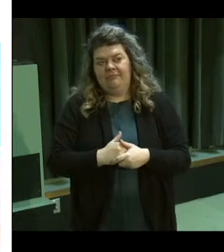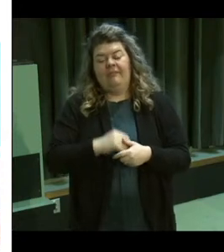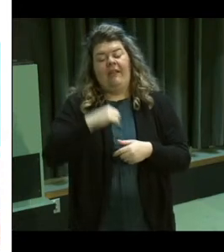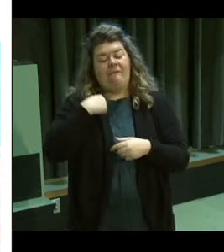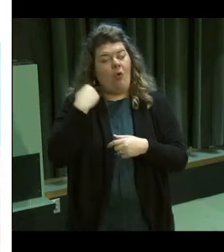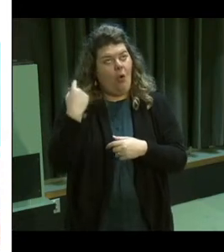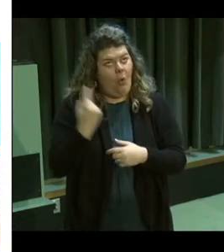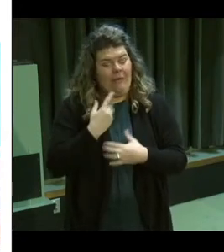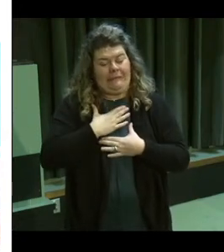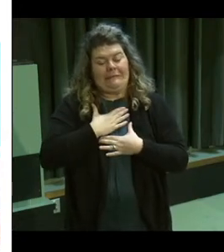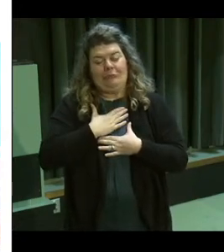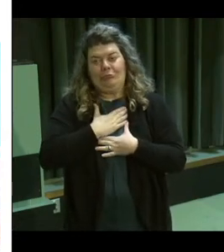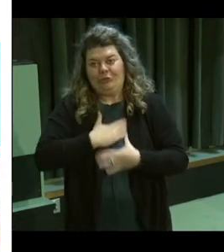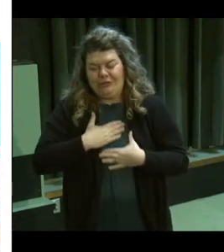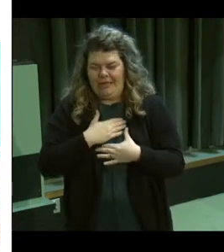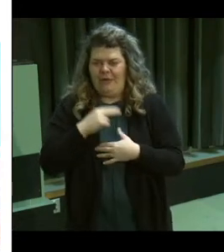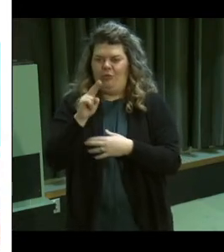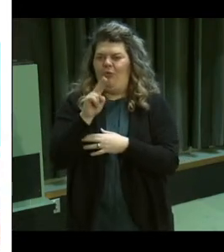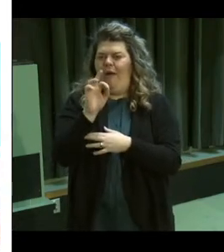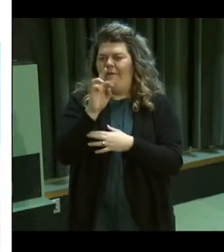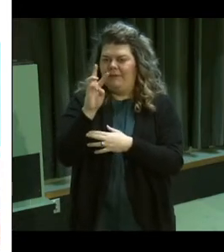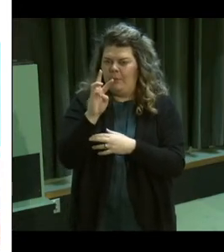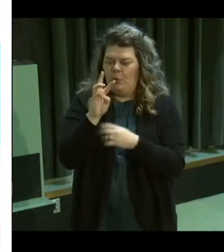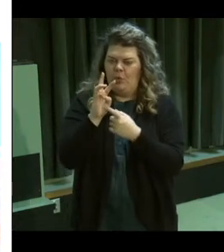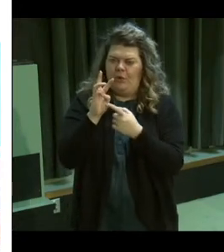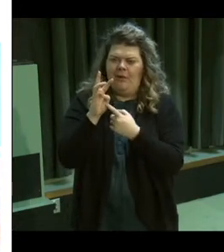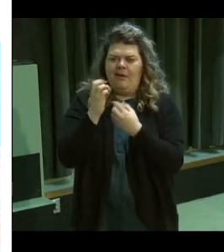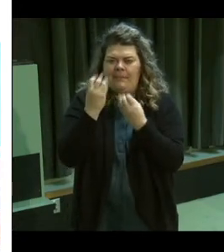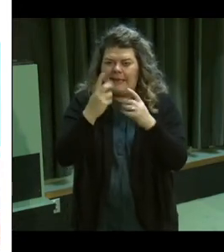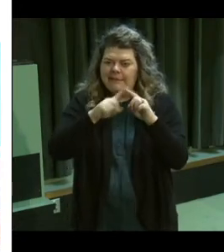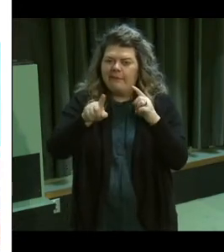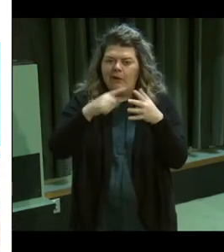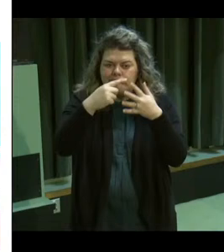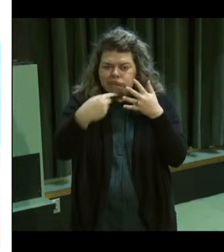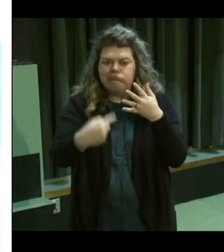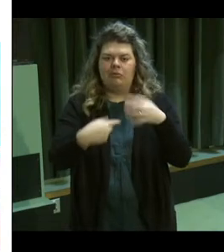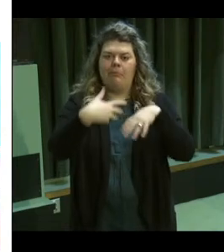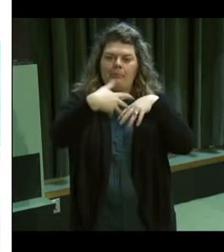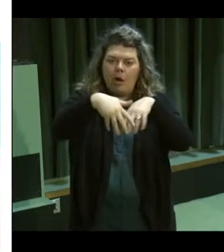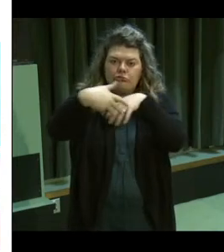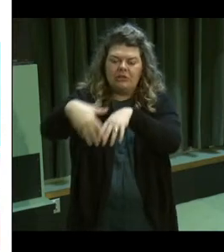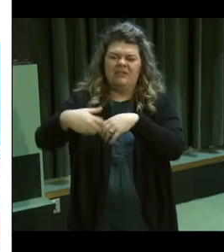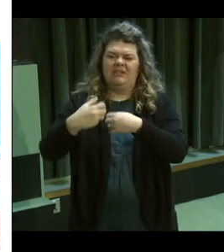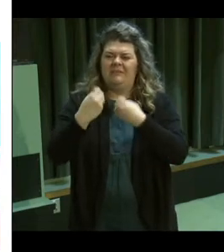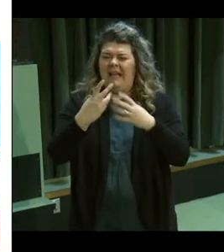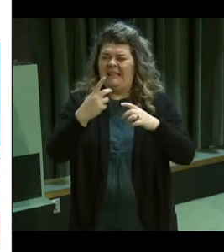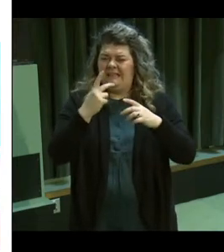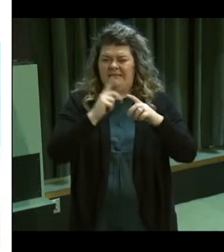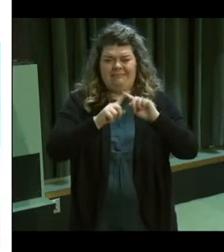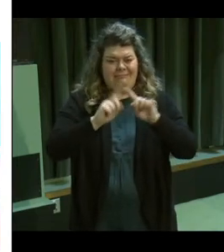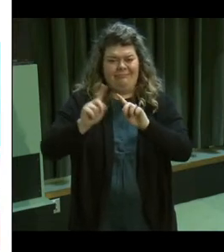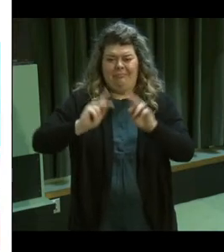I've always appreciated about UFW and the different marches,